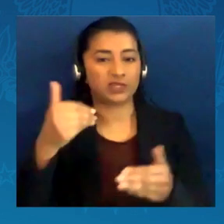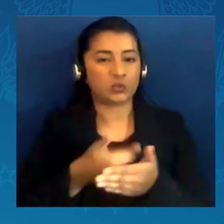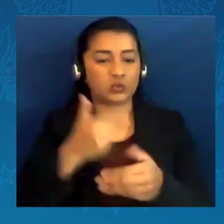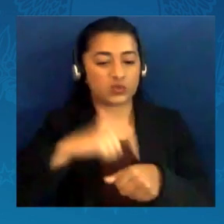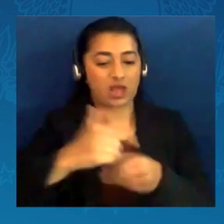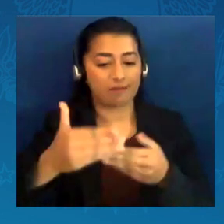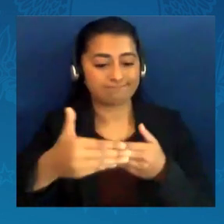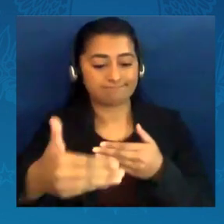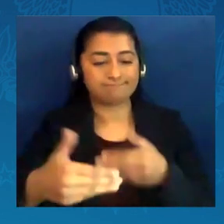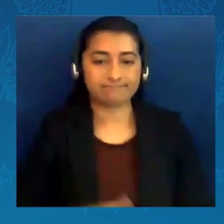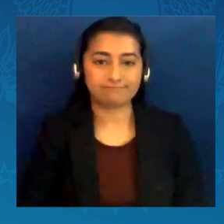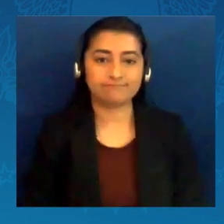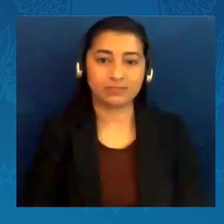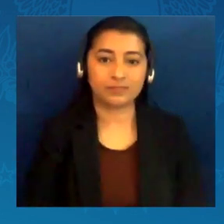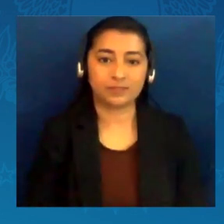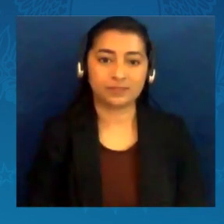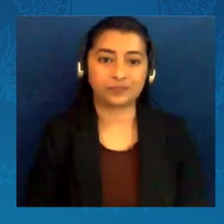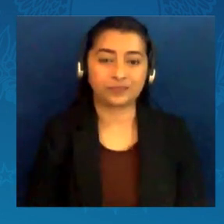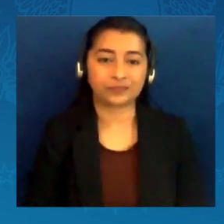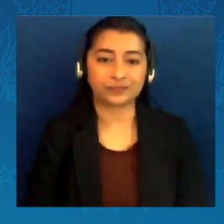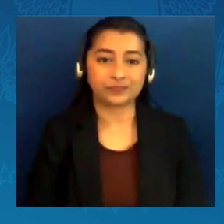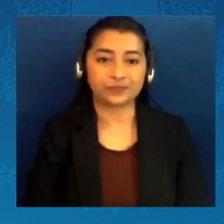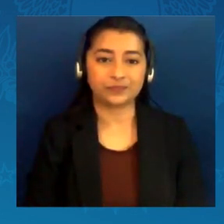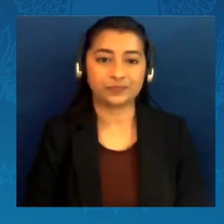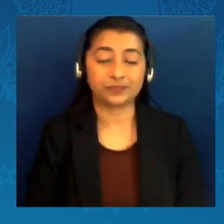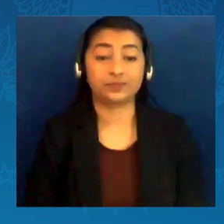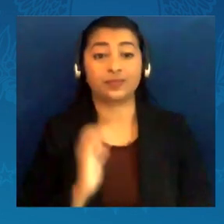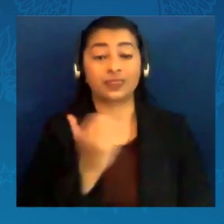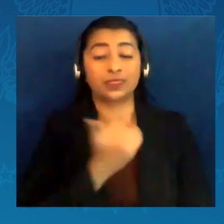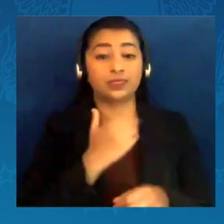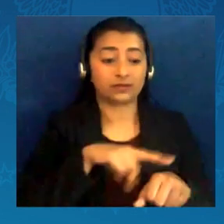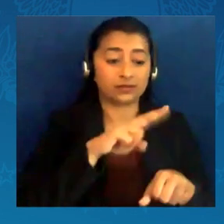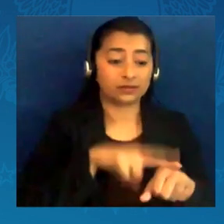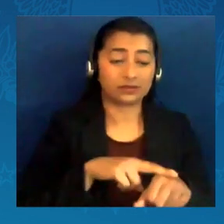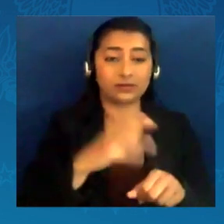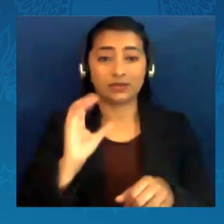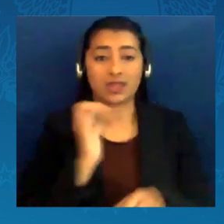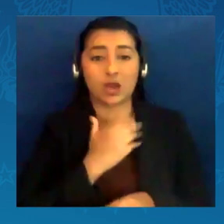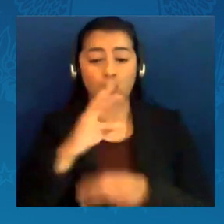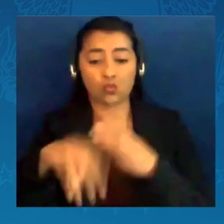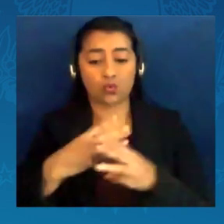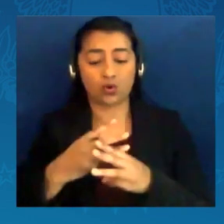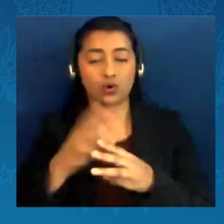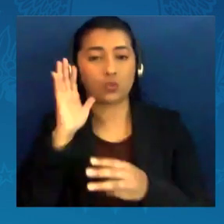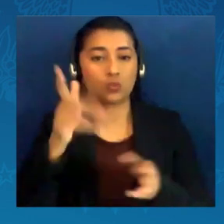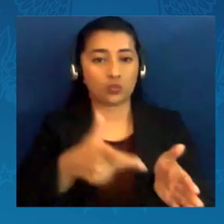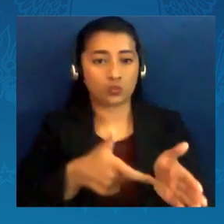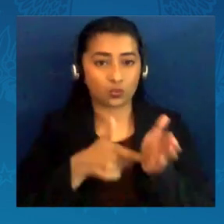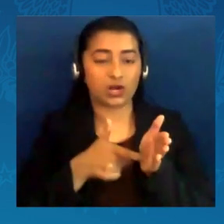because, in particular, our nation and our world will require the smart people